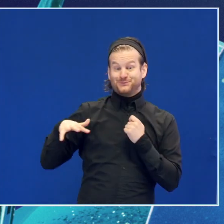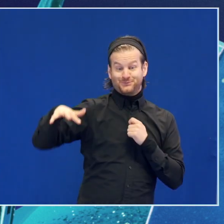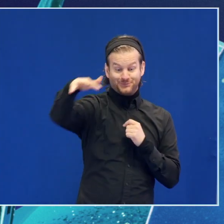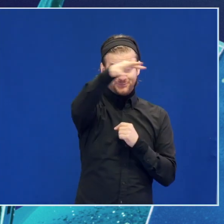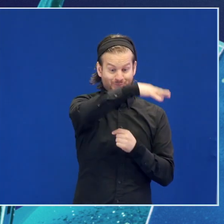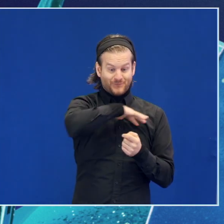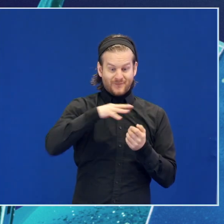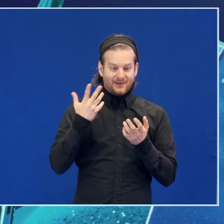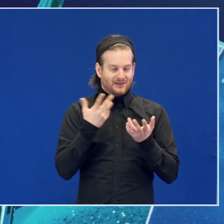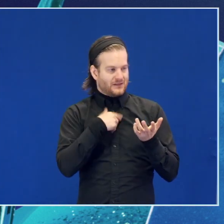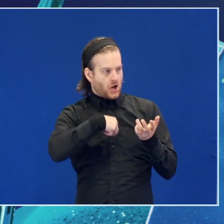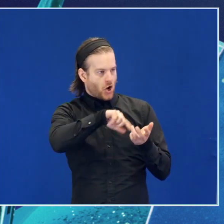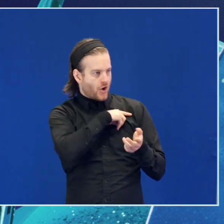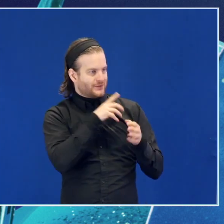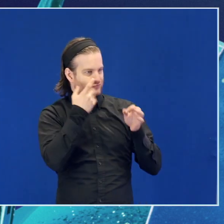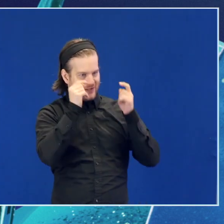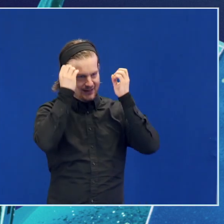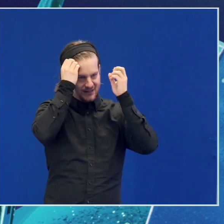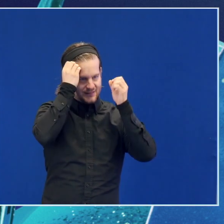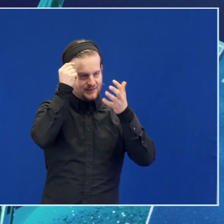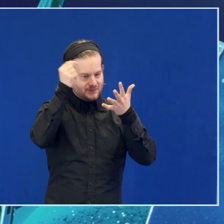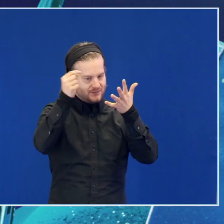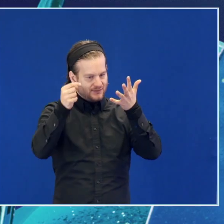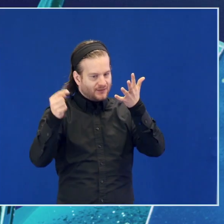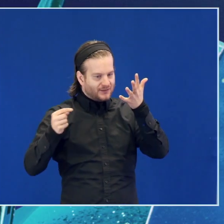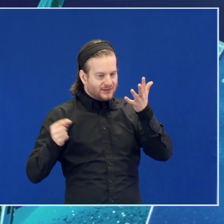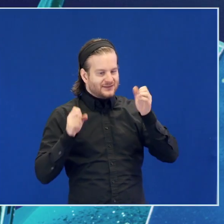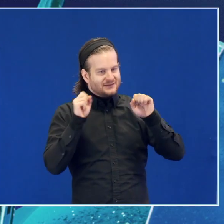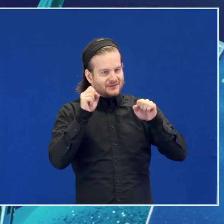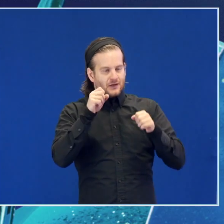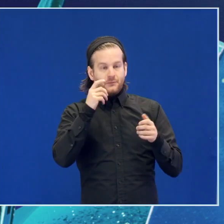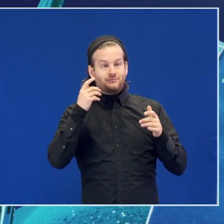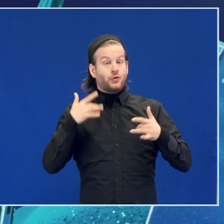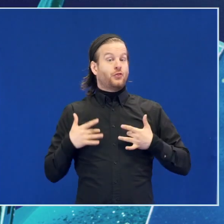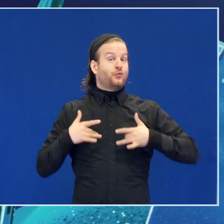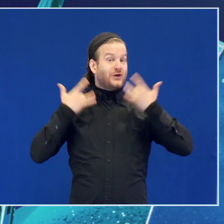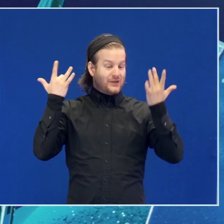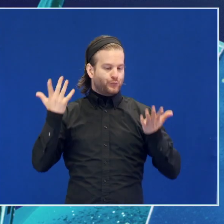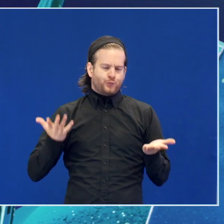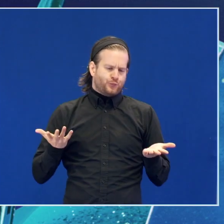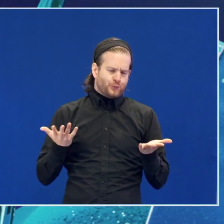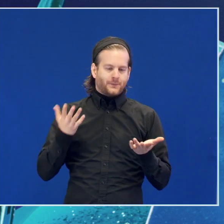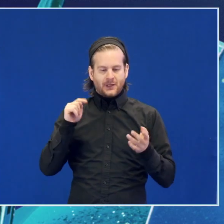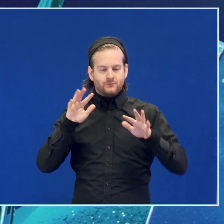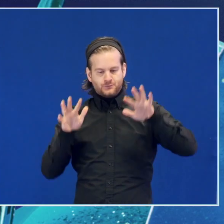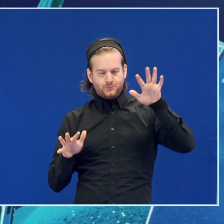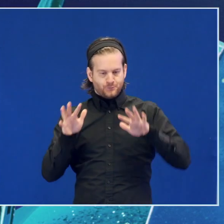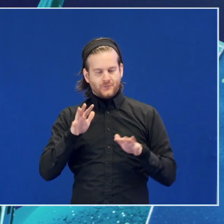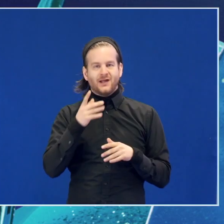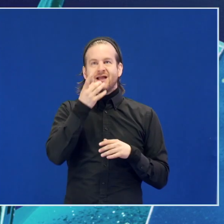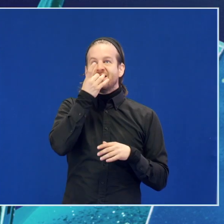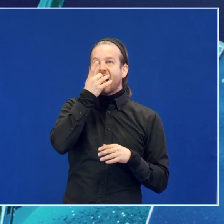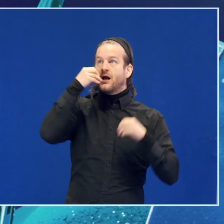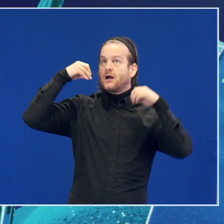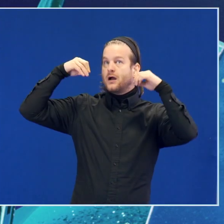No. But it's just, it goes to show the impact that lighting and sound, and you've probably even felt it this week being